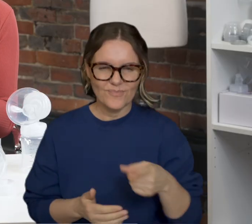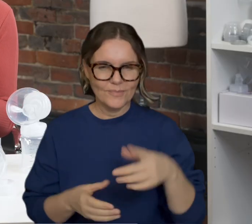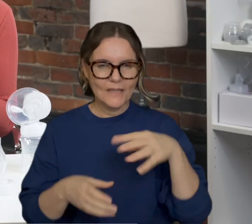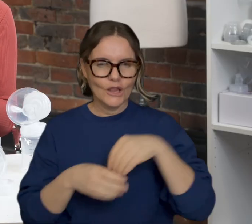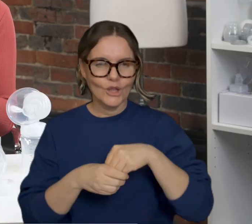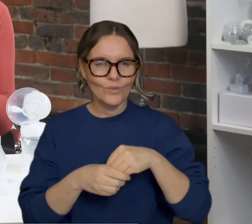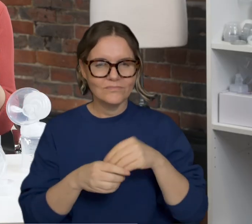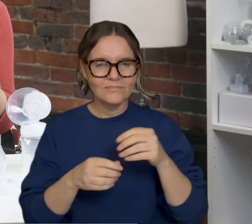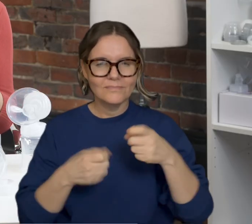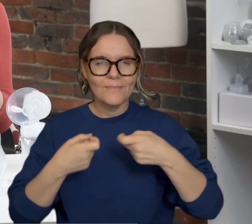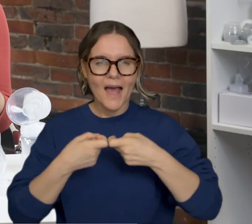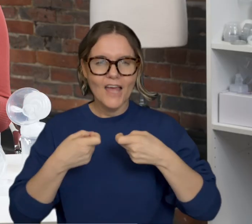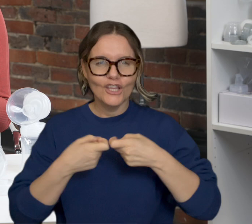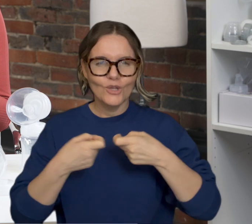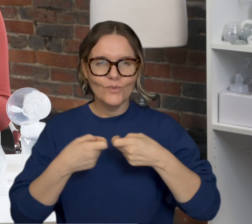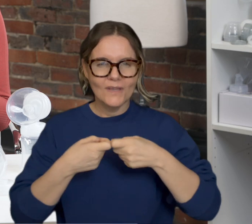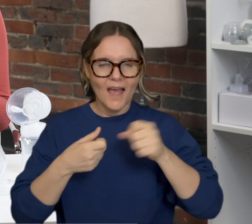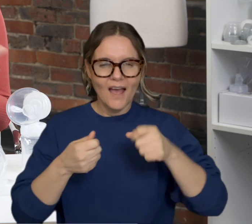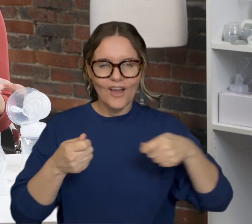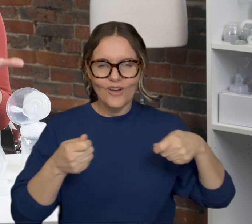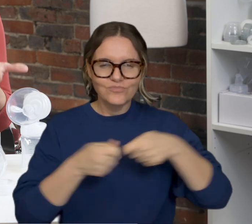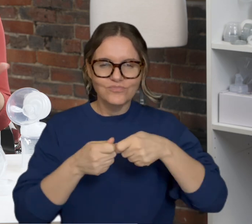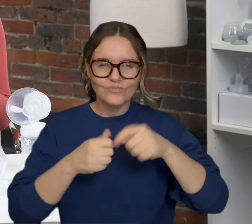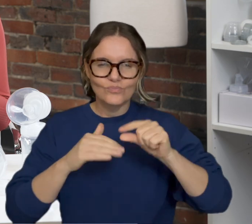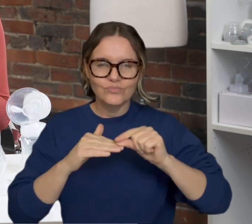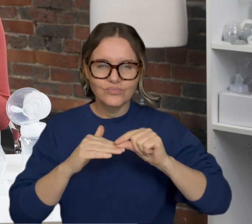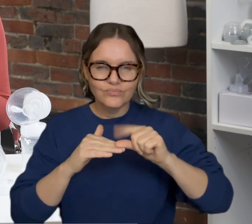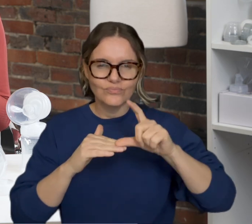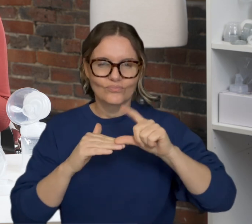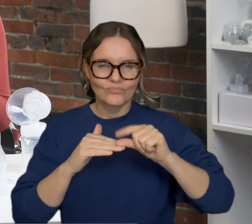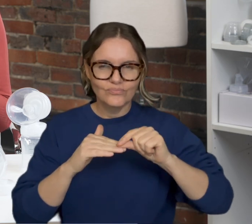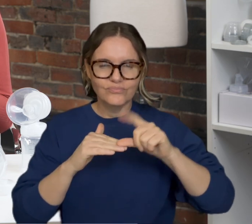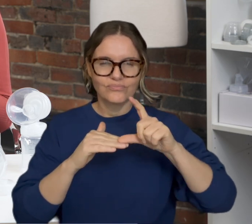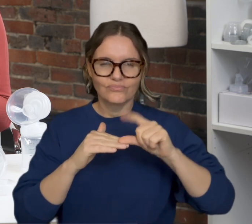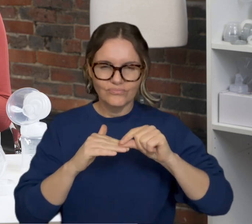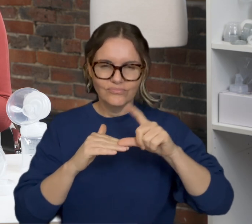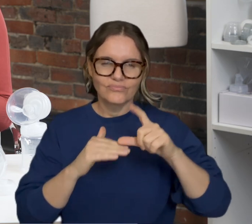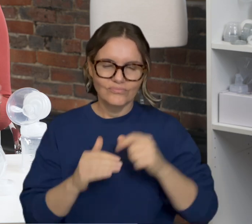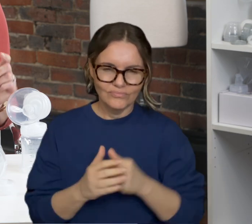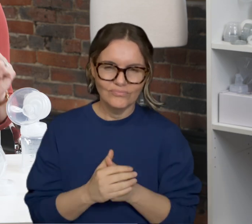battery so you can charge it and use it on the go and that charging cable is a USB charging cable